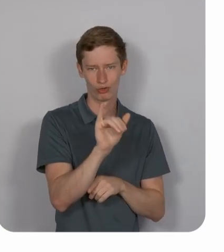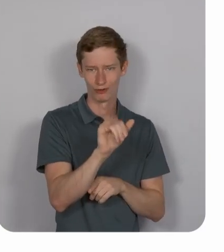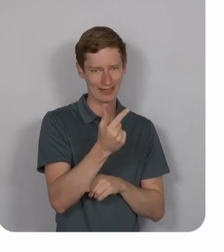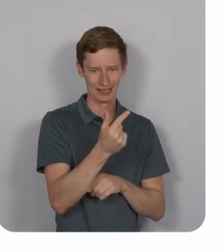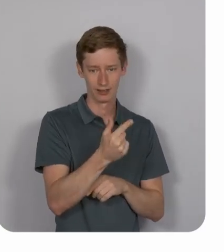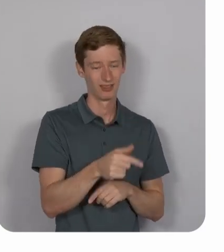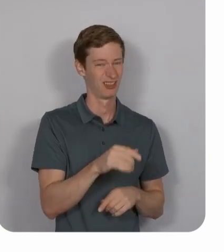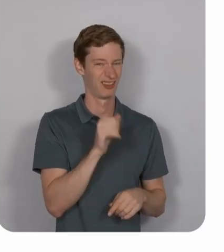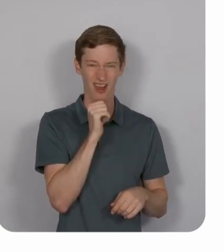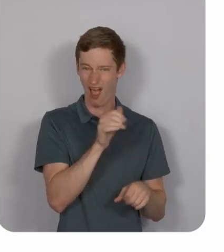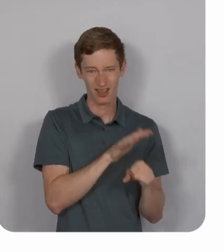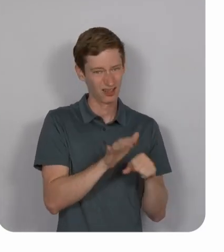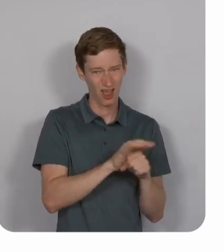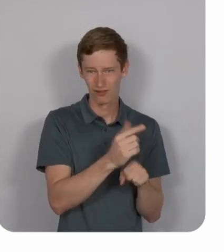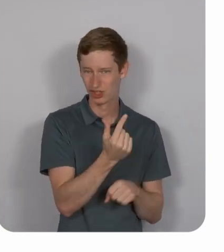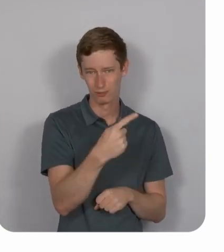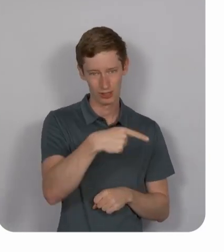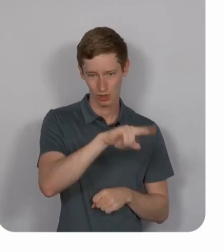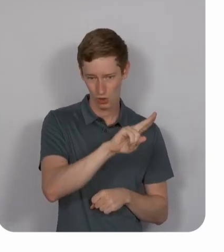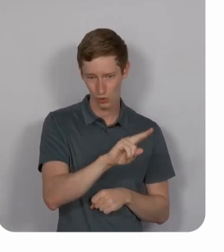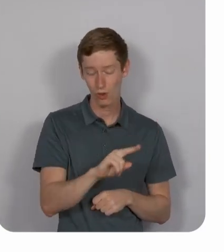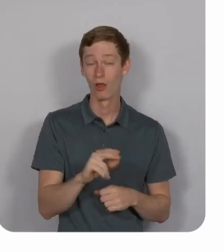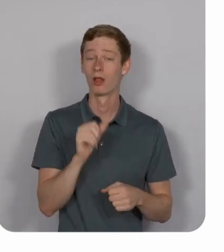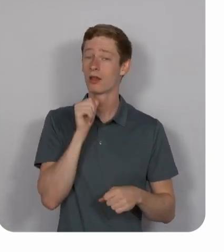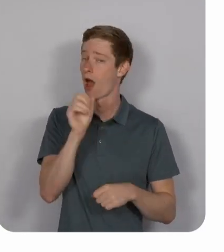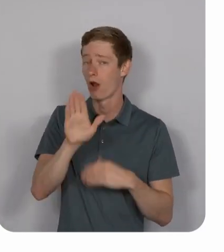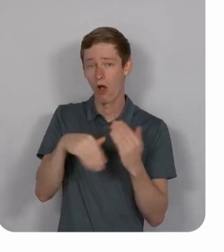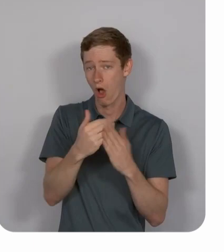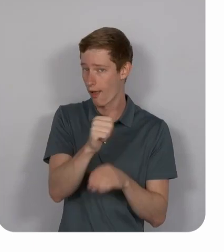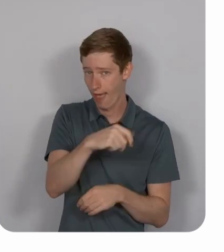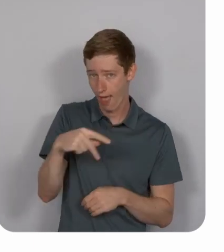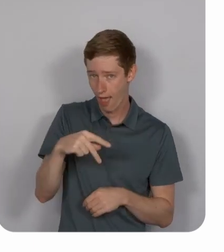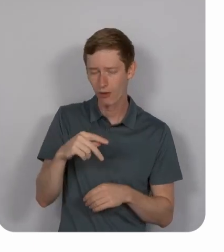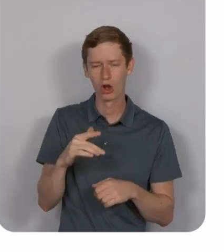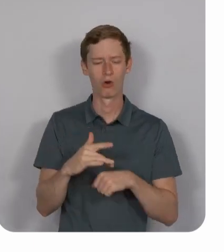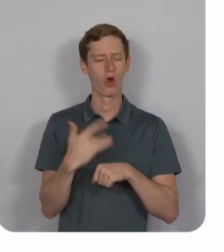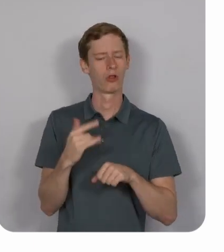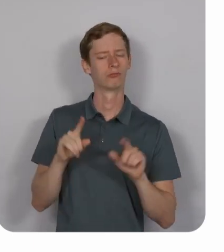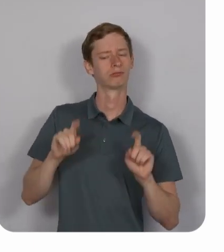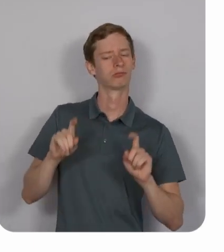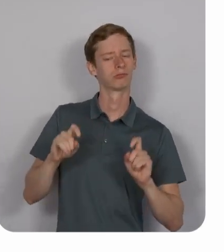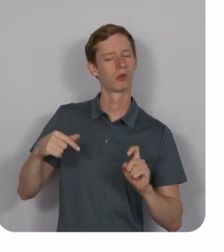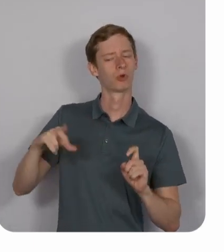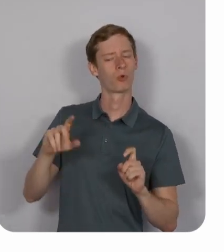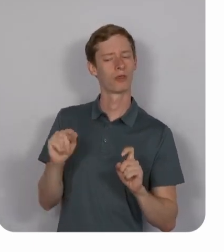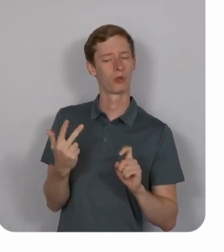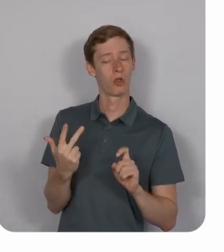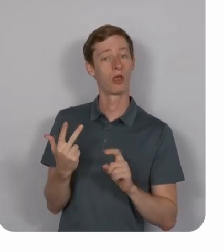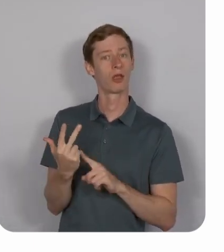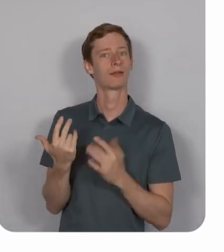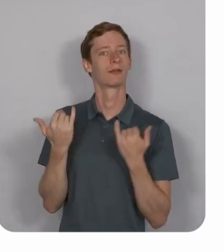However, while still not for all applications, our early tests on Quest 3 have shown that this now can be